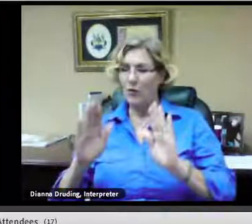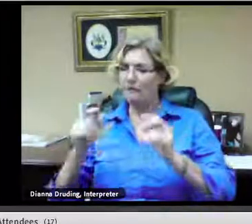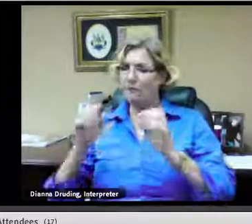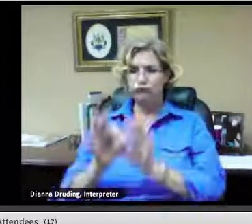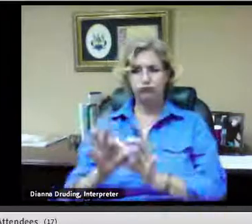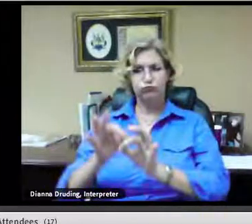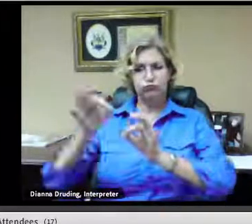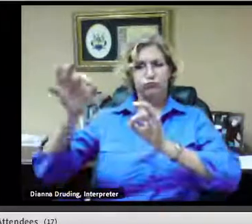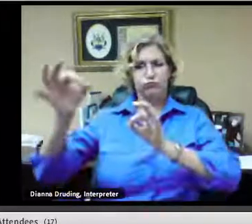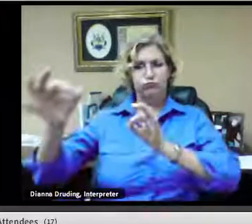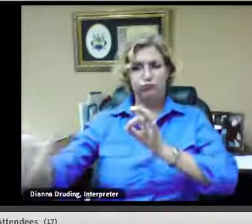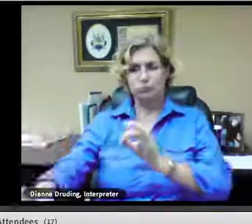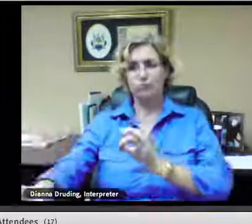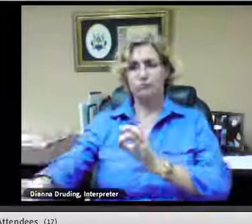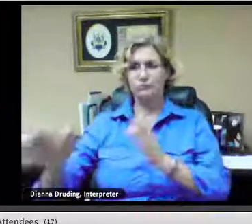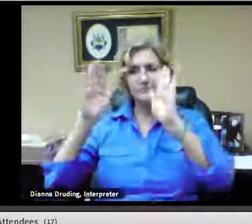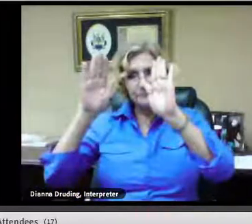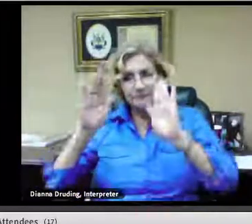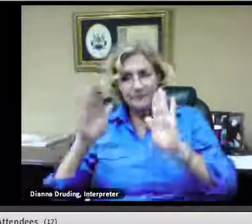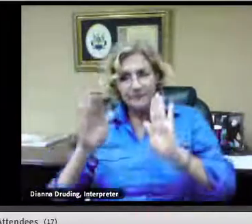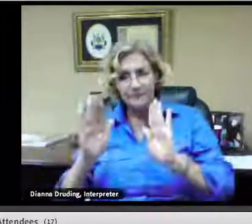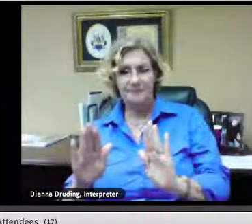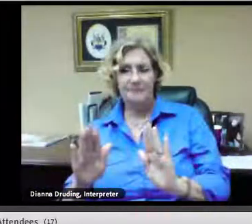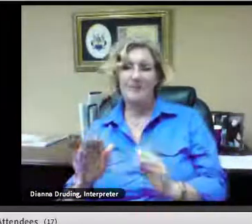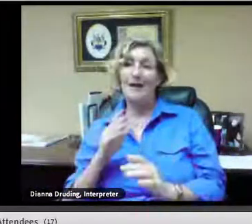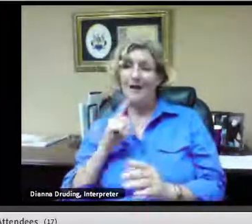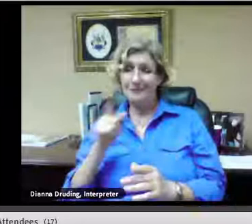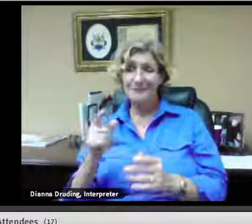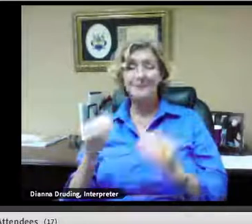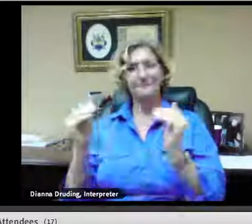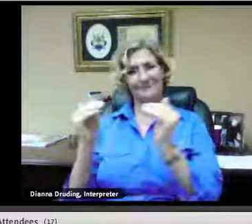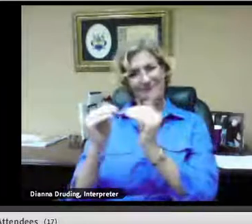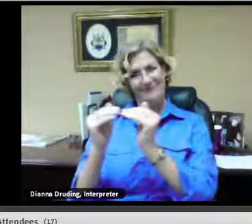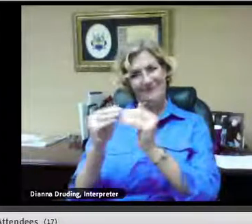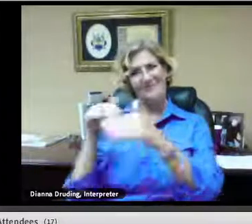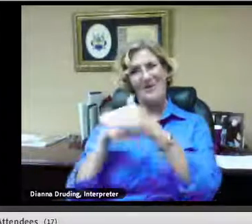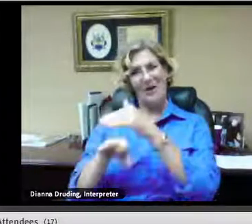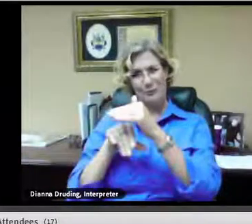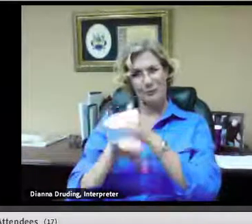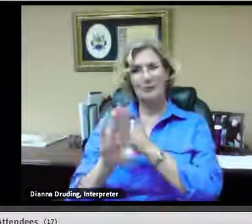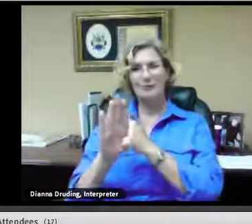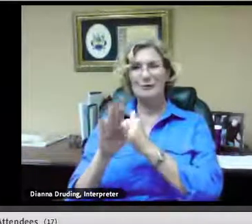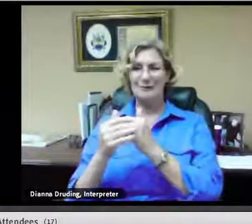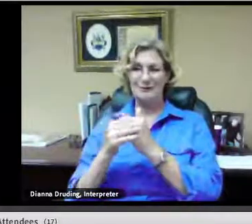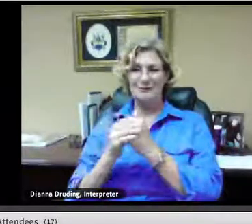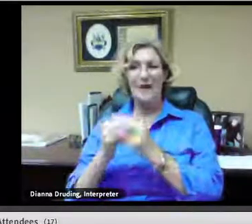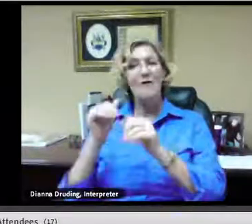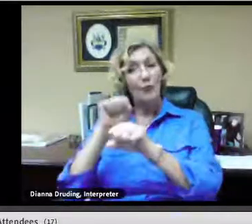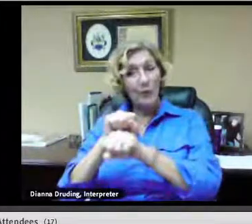for people with disabilities in employment, state and local government services, public accommodations,